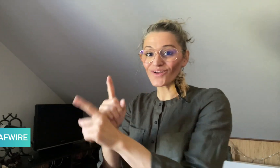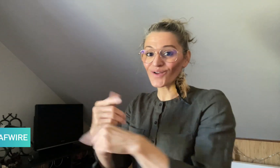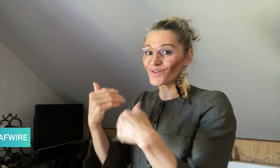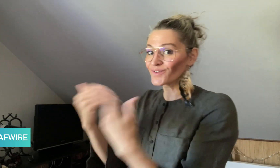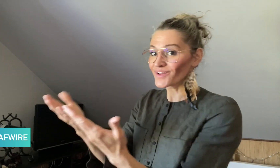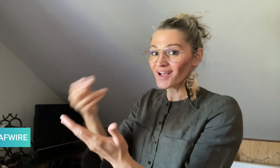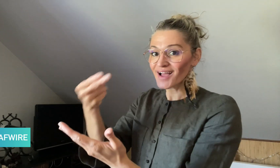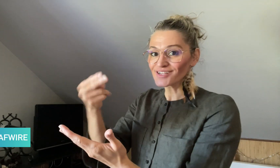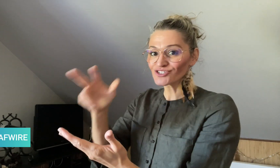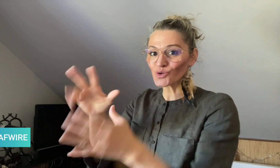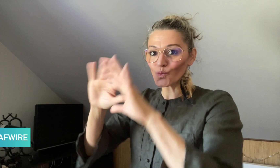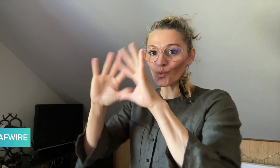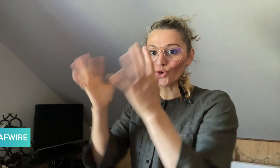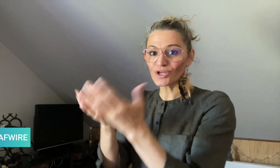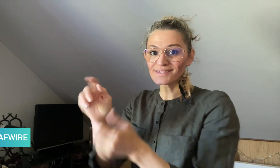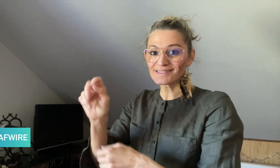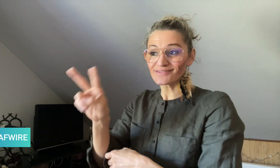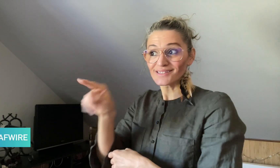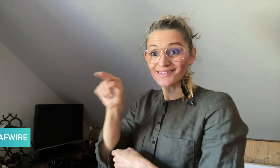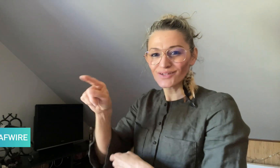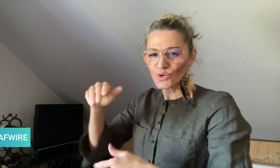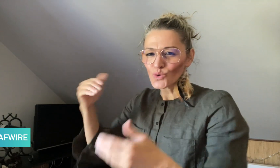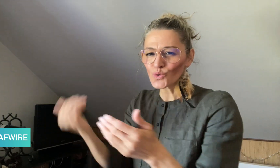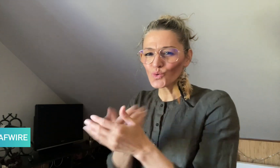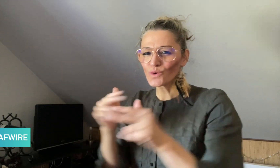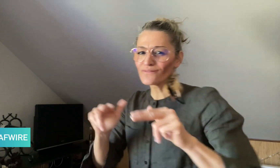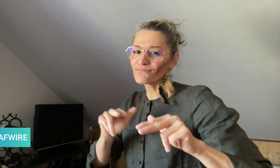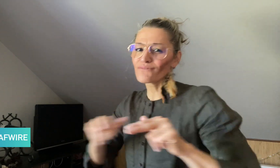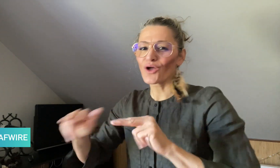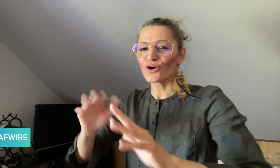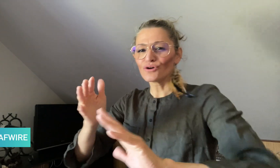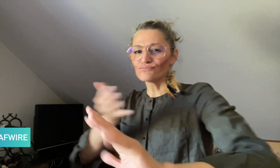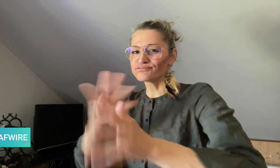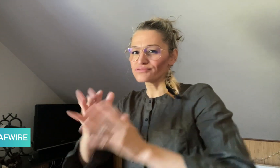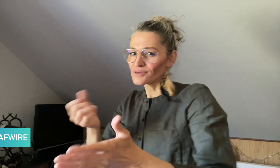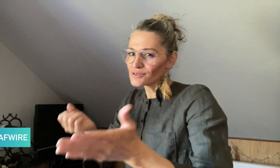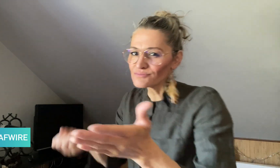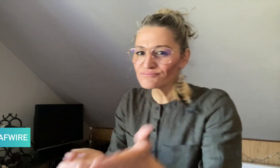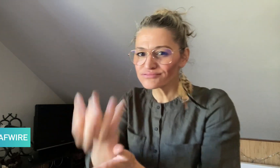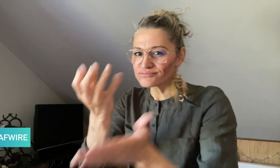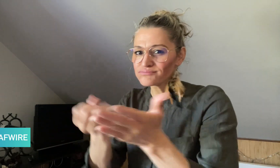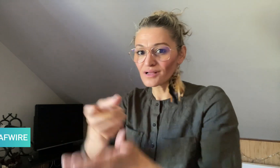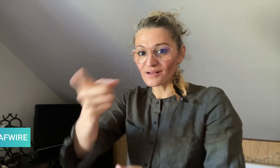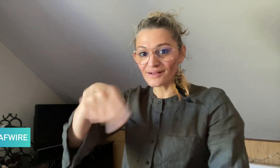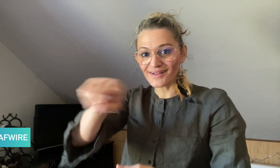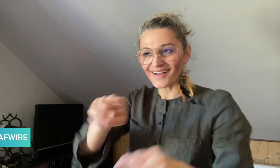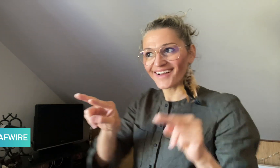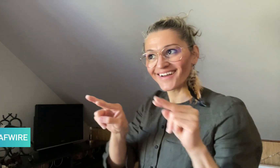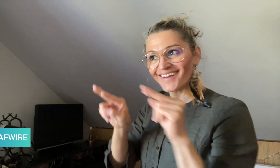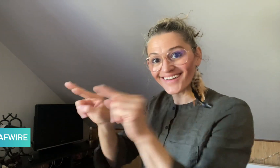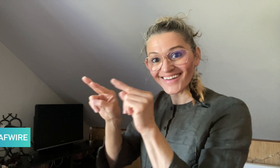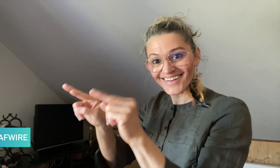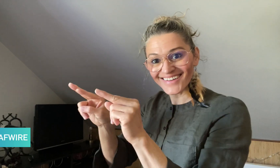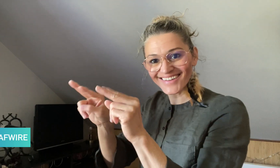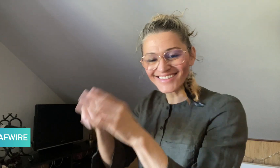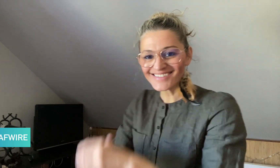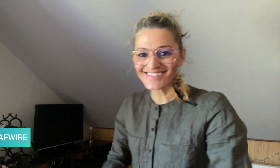H3 World TV to get new video updates!